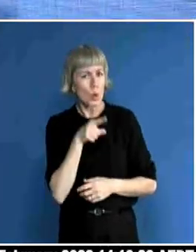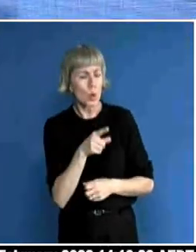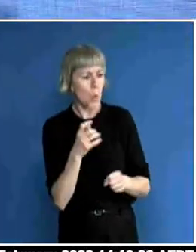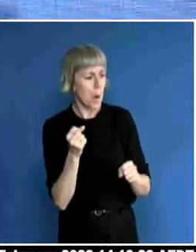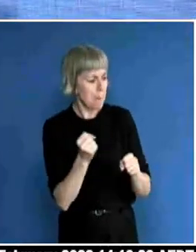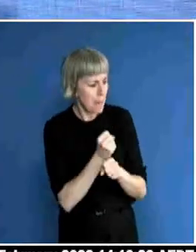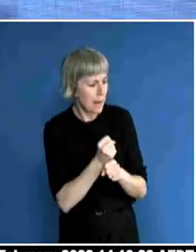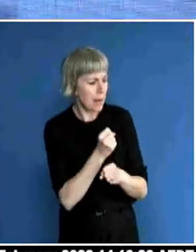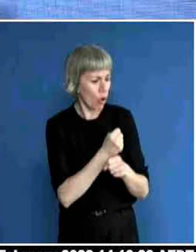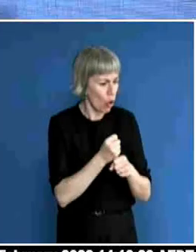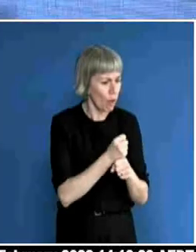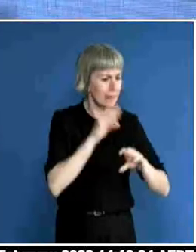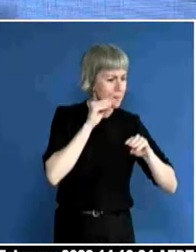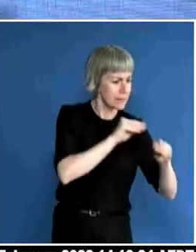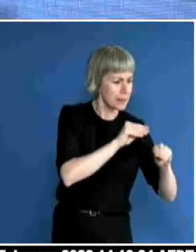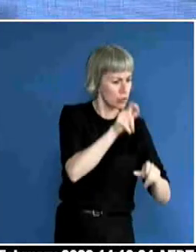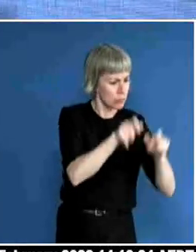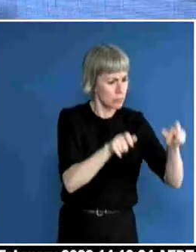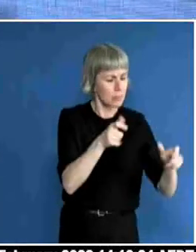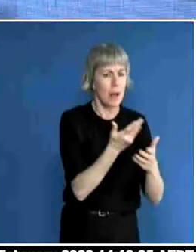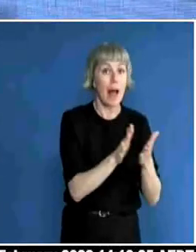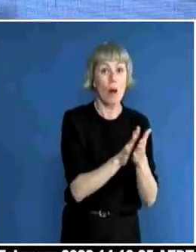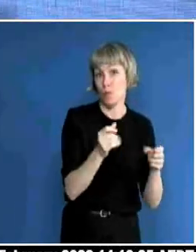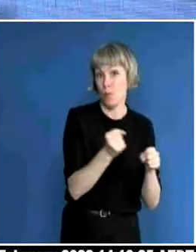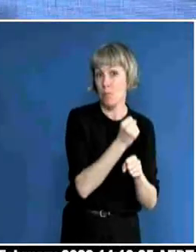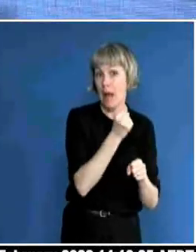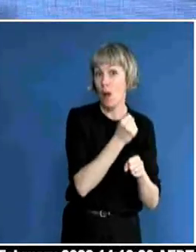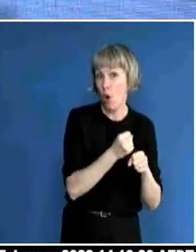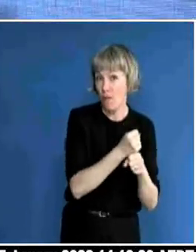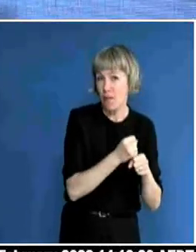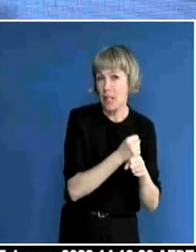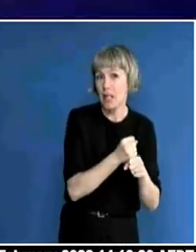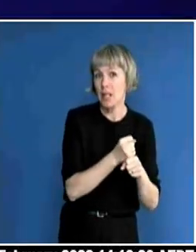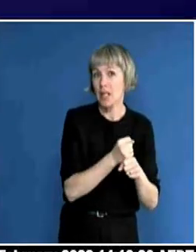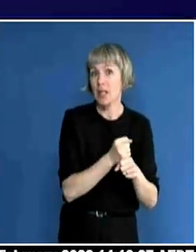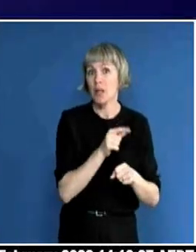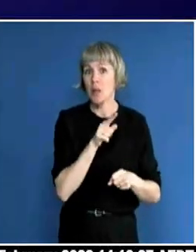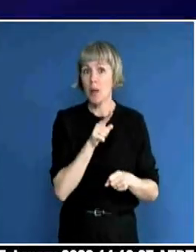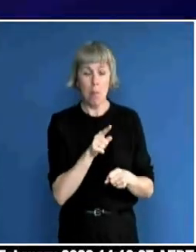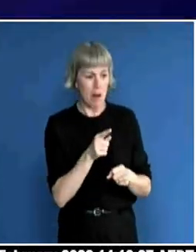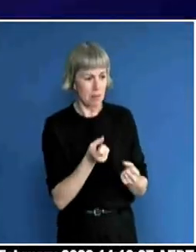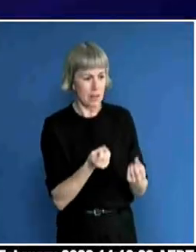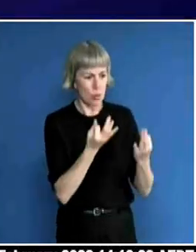Tell me if you need a break at any time. Mzia, if you need a break, we can do that. That's okay.